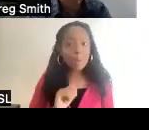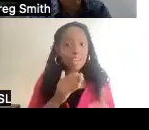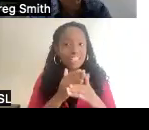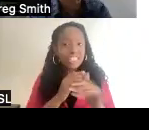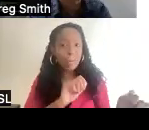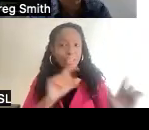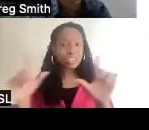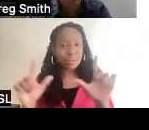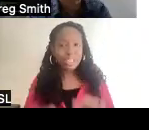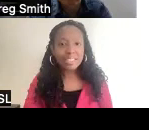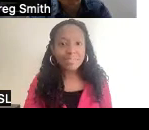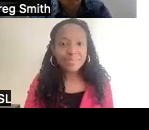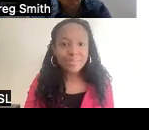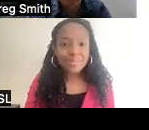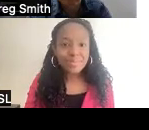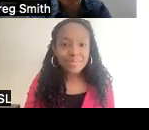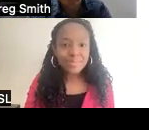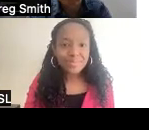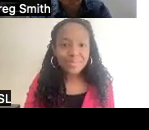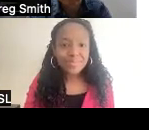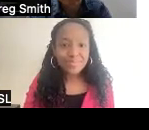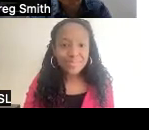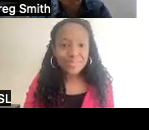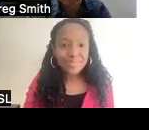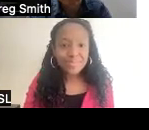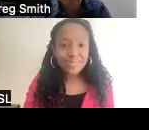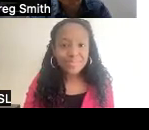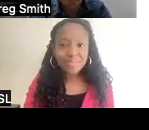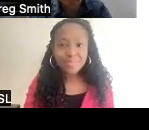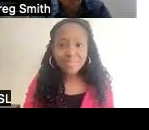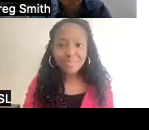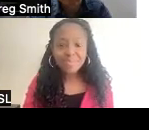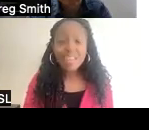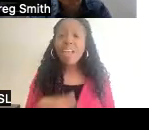Echo what they just said those resources some of them can probably sometimes feel maybe a little